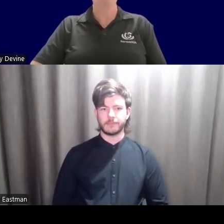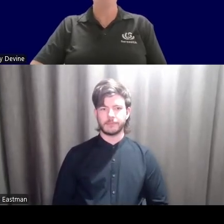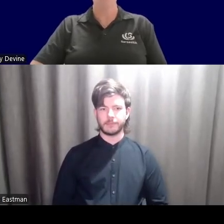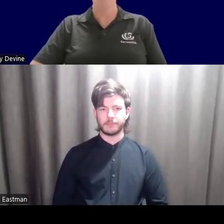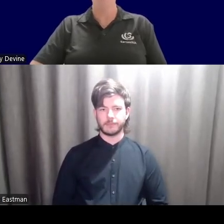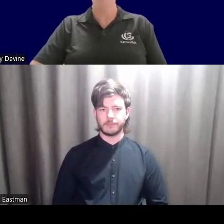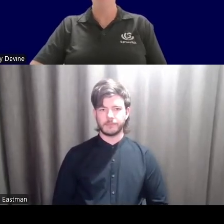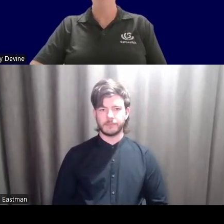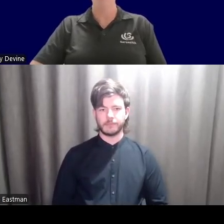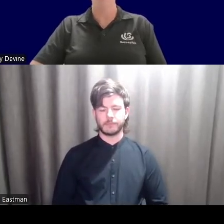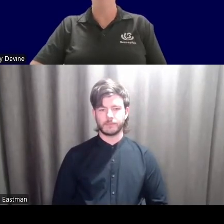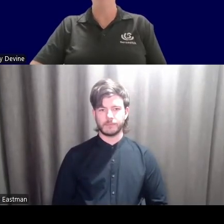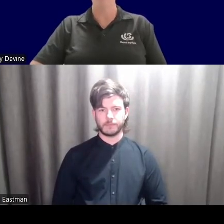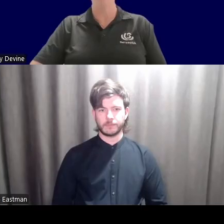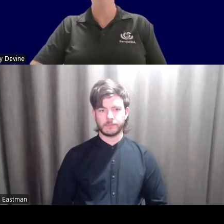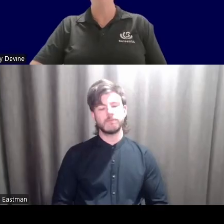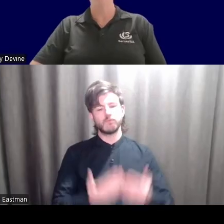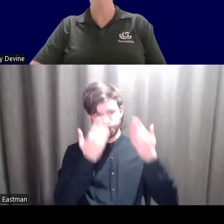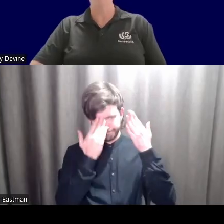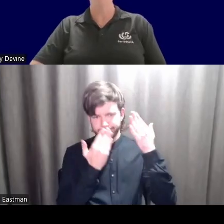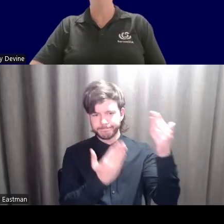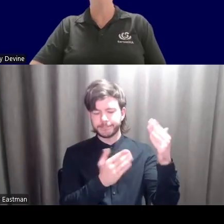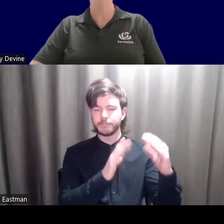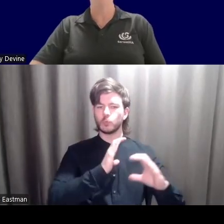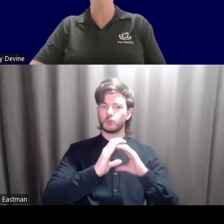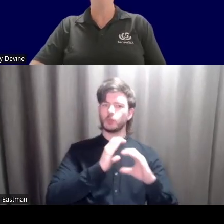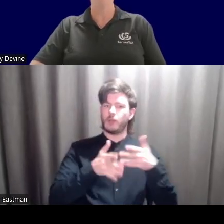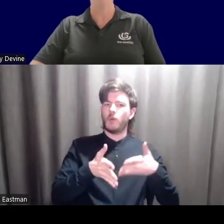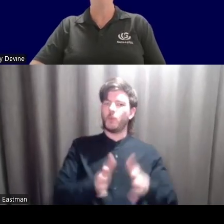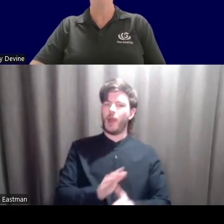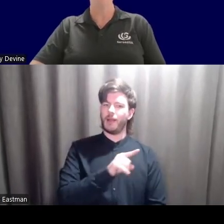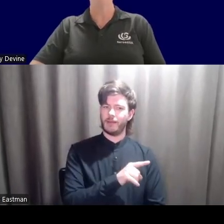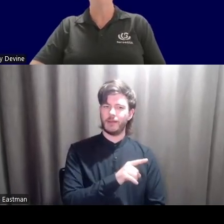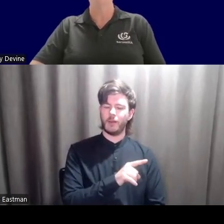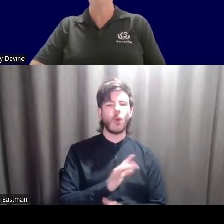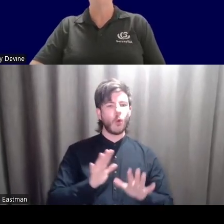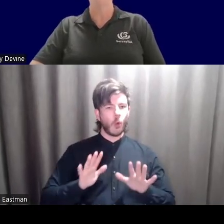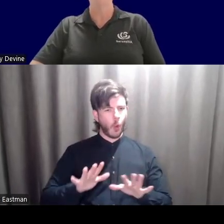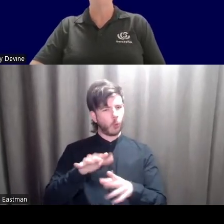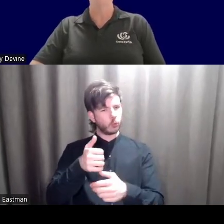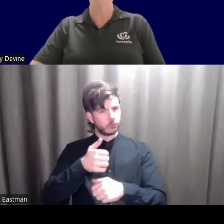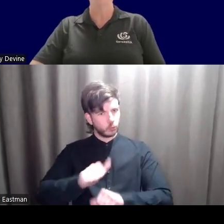communication approach. Taking the time to learn how a person communicates and implementing